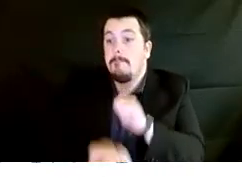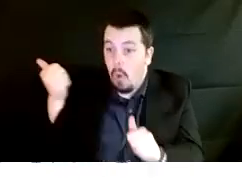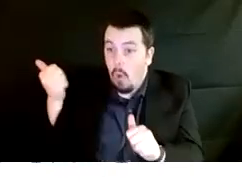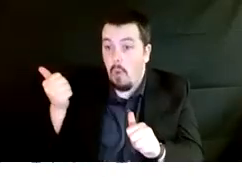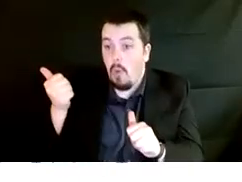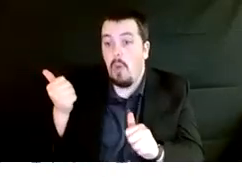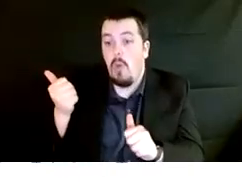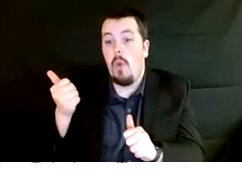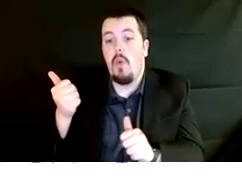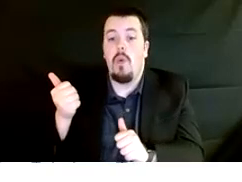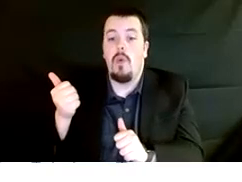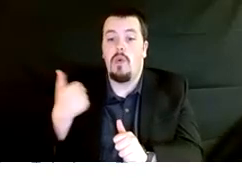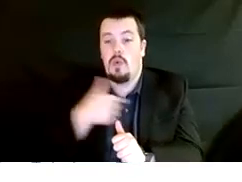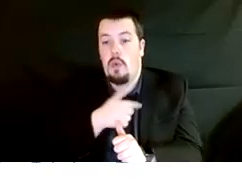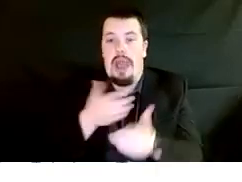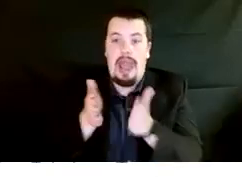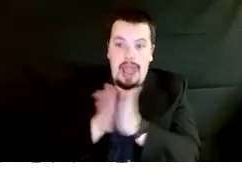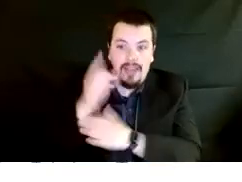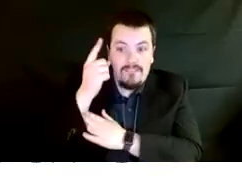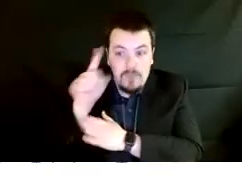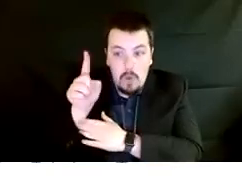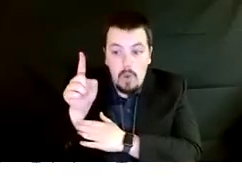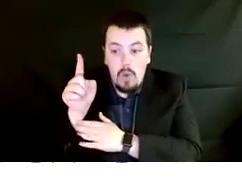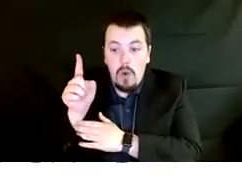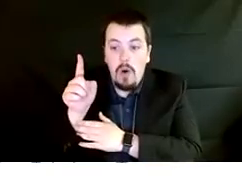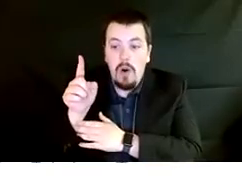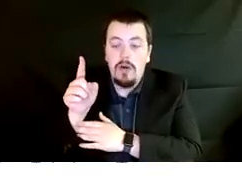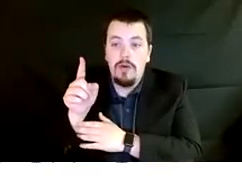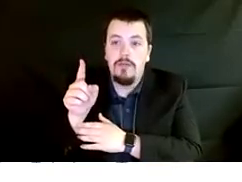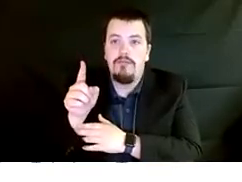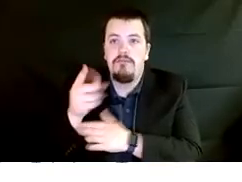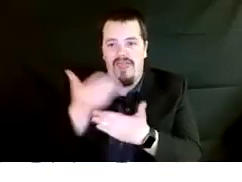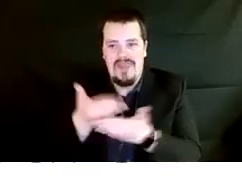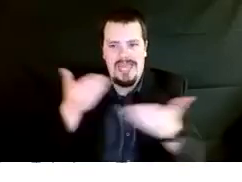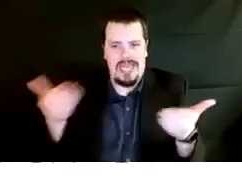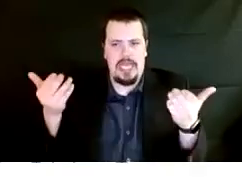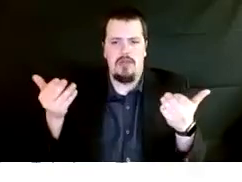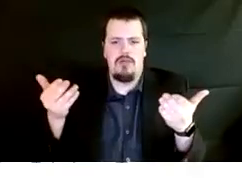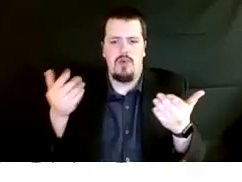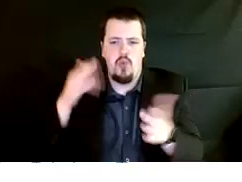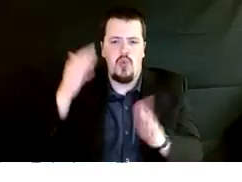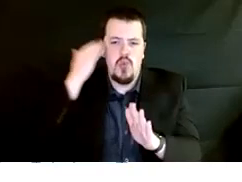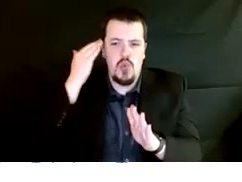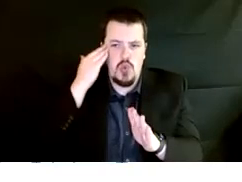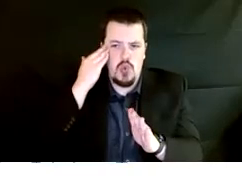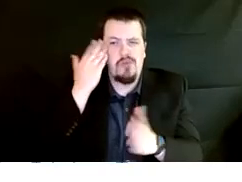what we were asking for um were things that we we knew we would probably get um